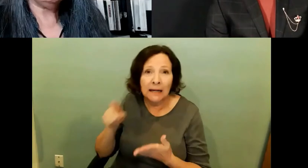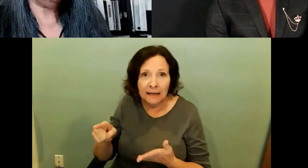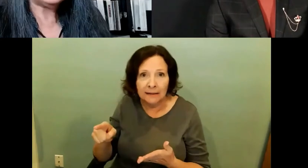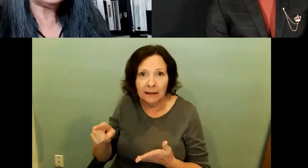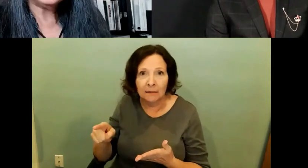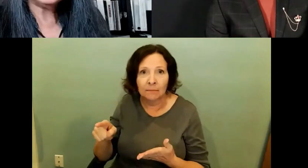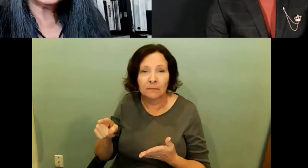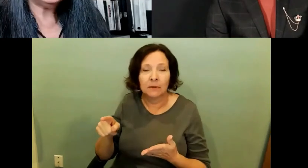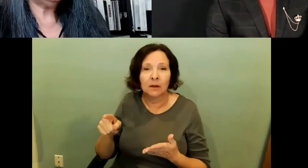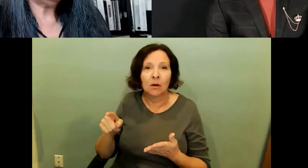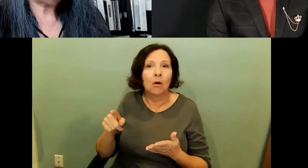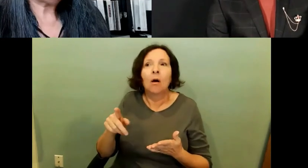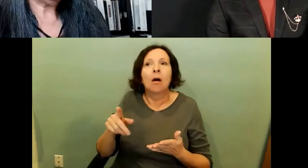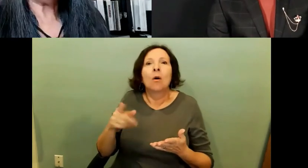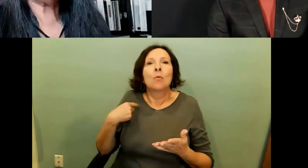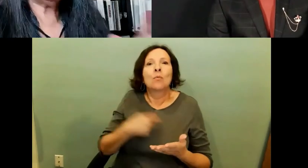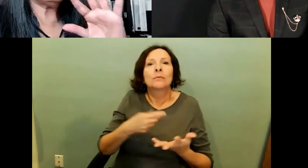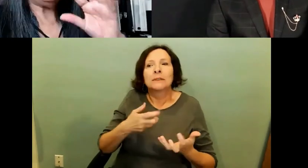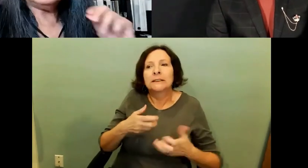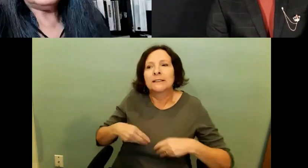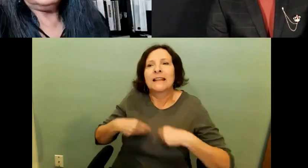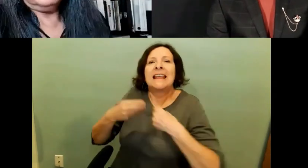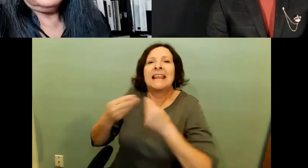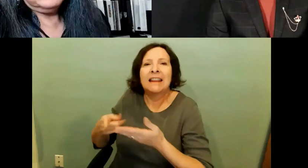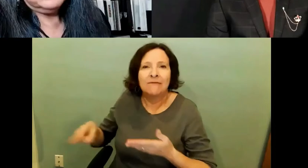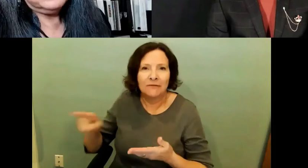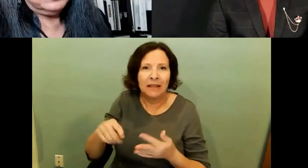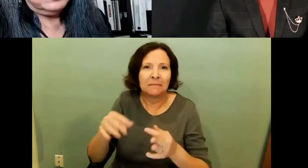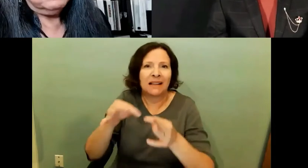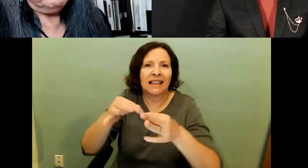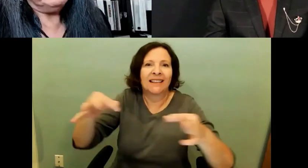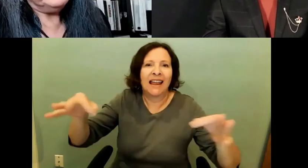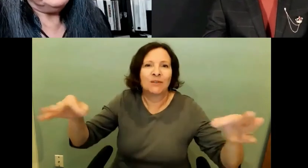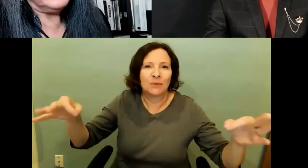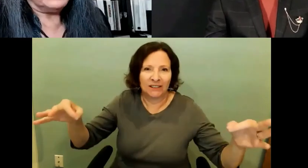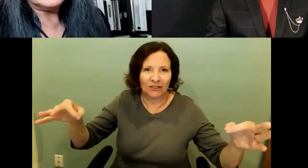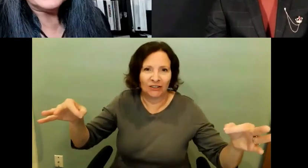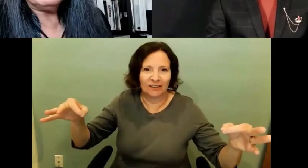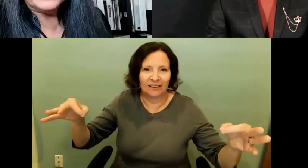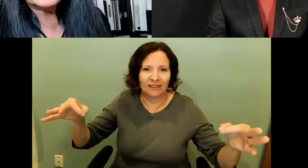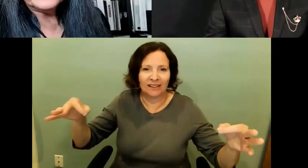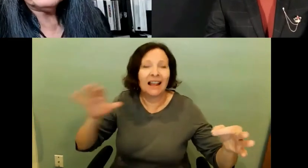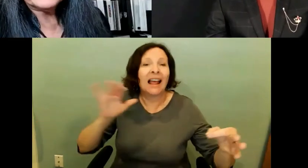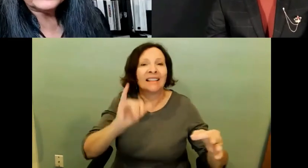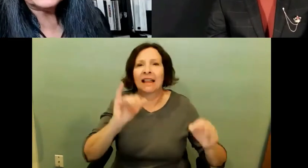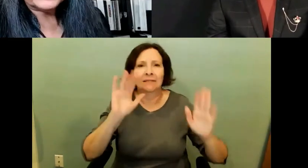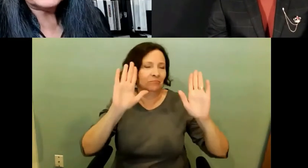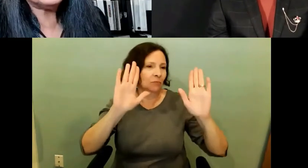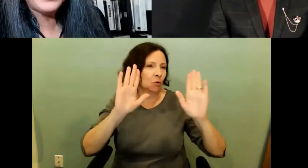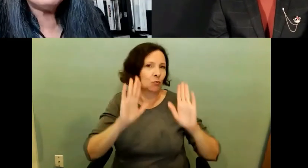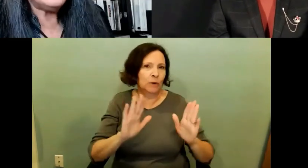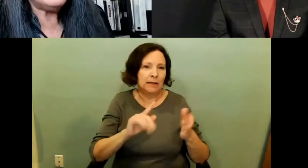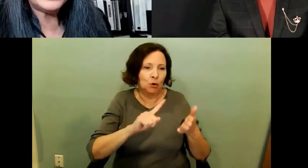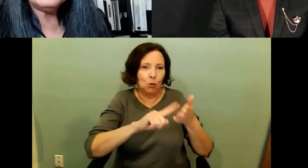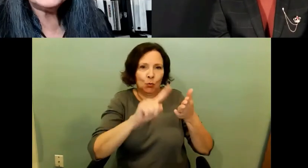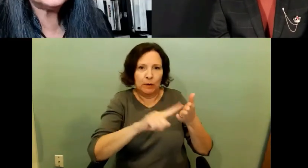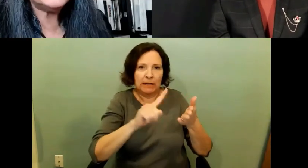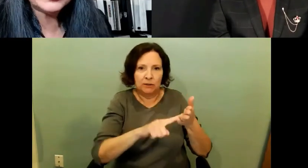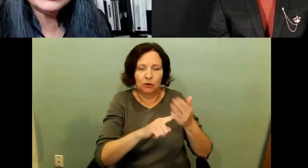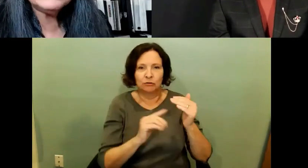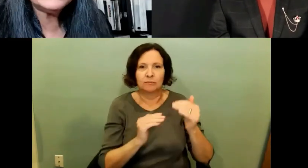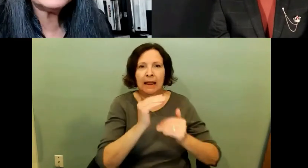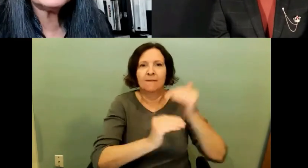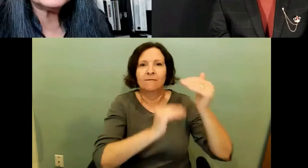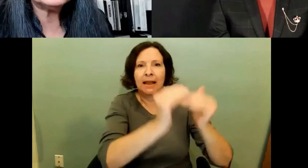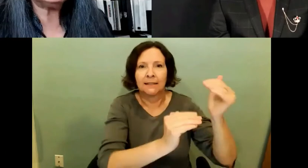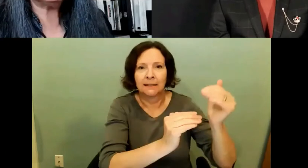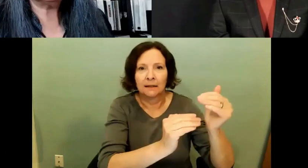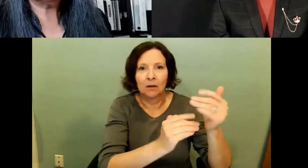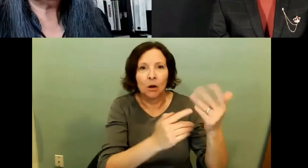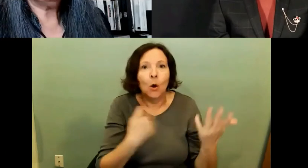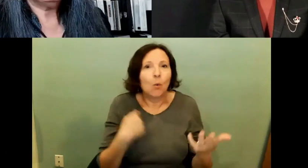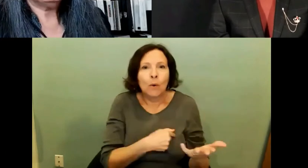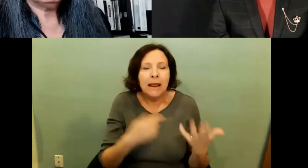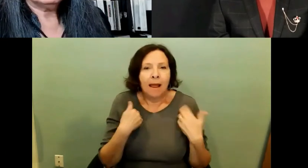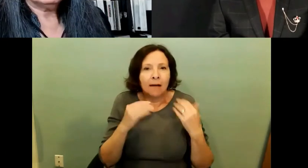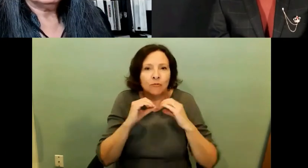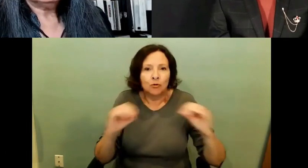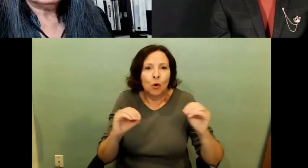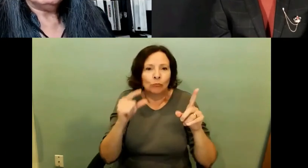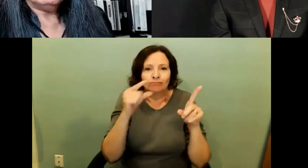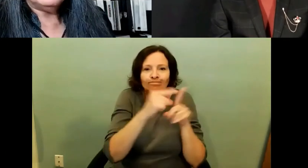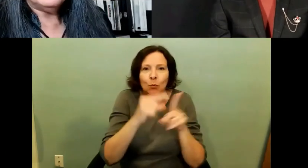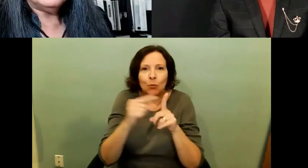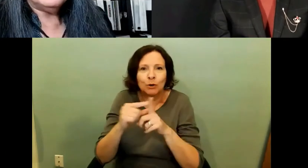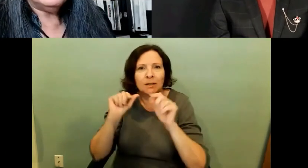language, I think that's a great advancement of research. And to name these experiences -- --